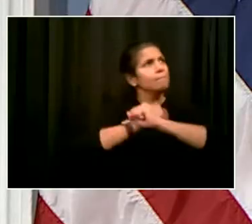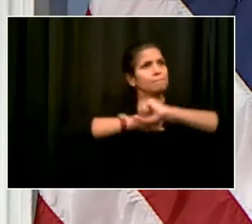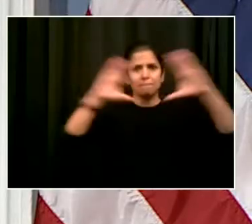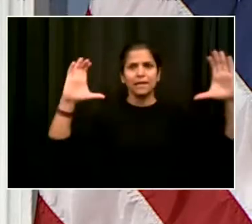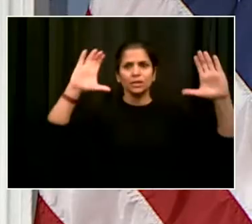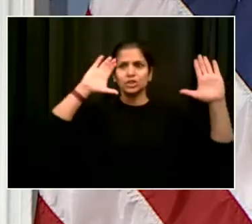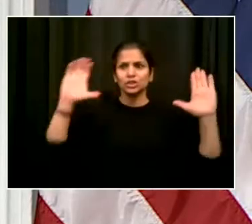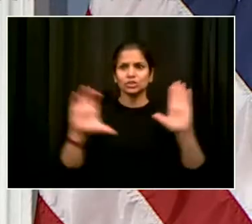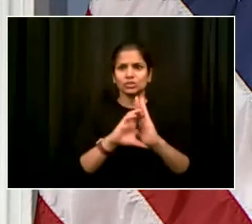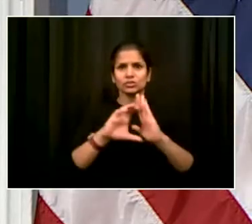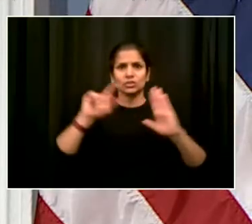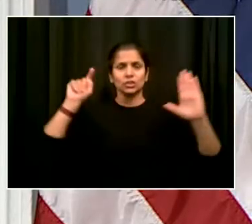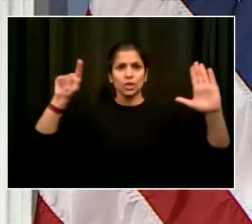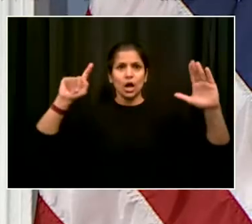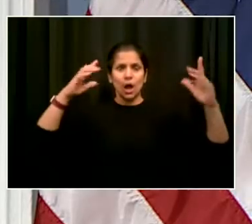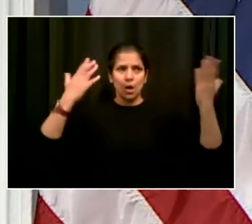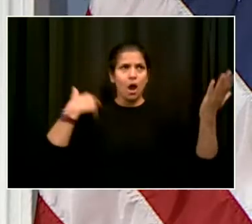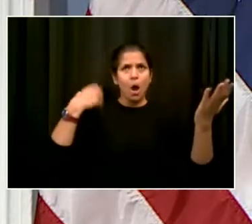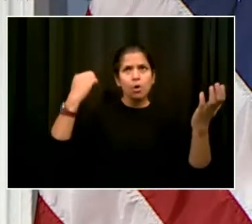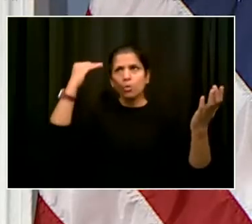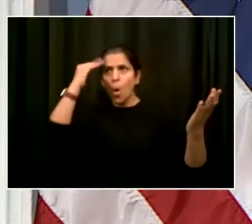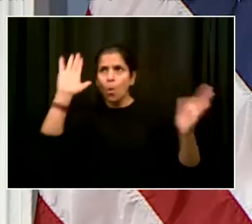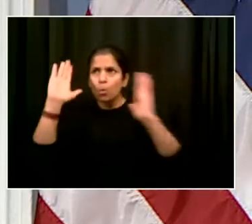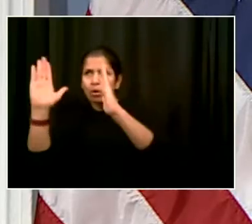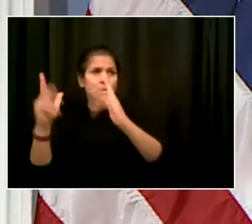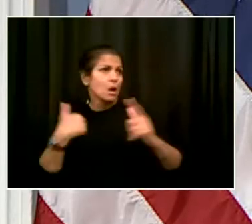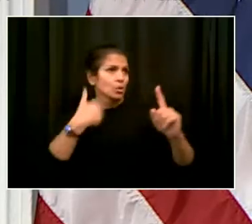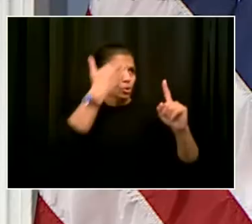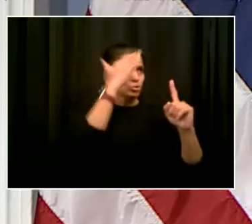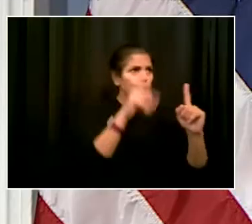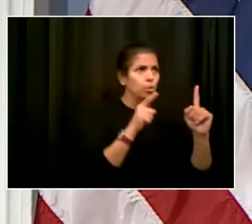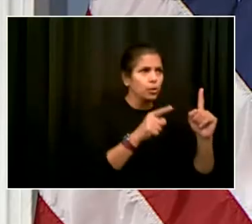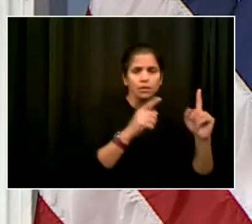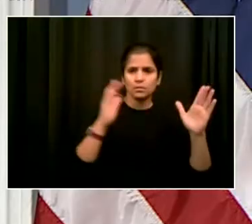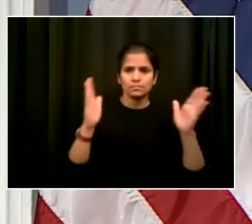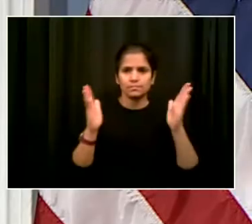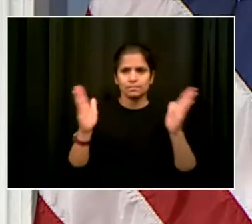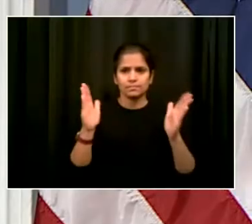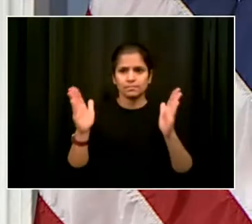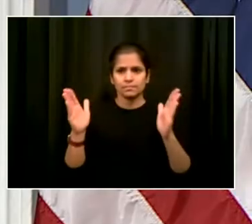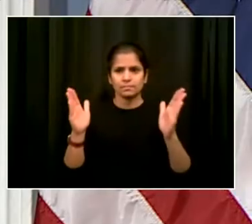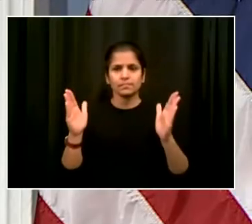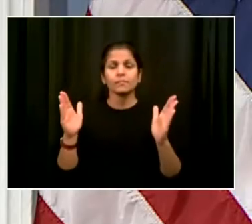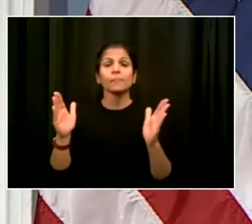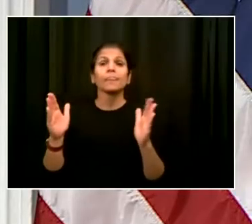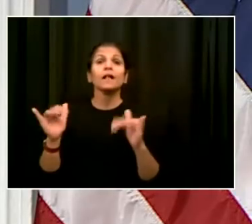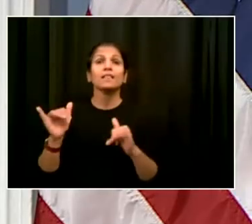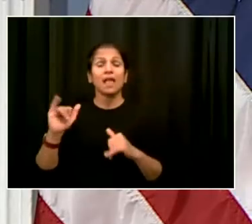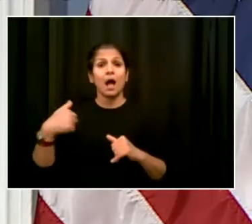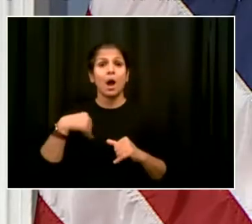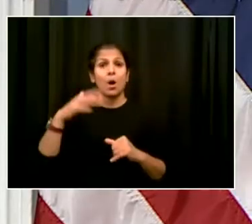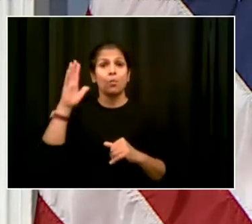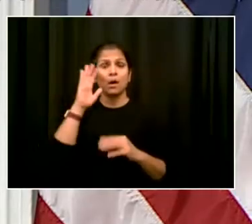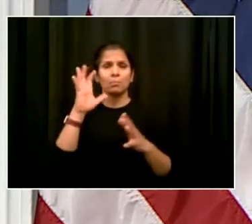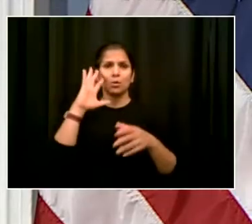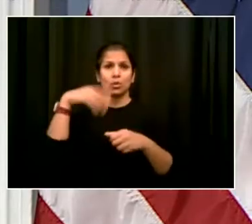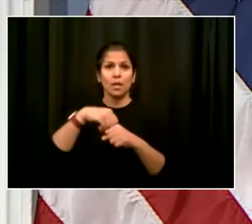ADAPTABLE SO THAT WE CAN GET A TRUE GAUGE OF WHERE STUDENTS AA REIITHN EIR